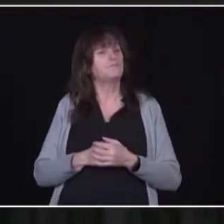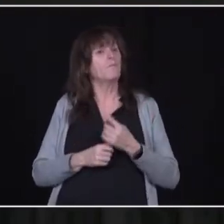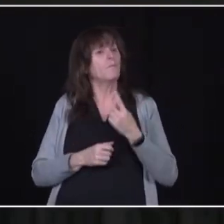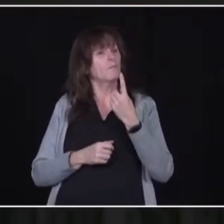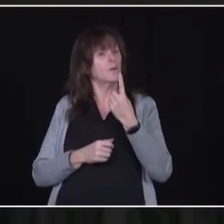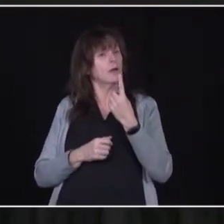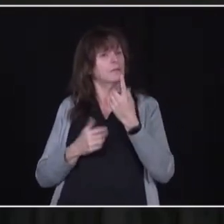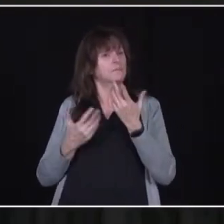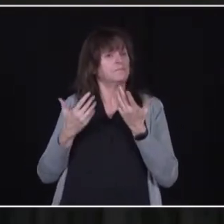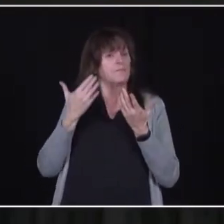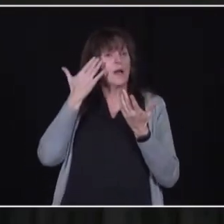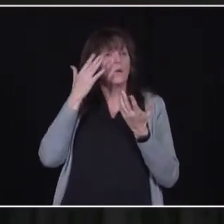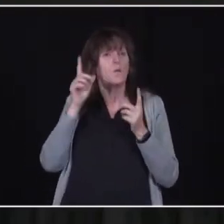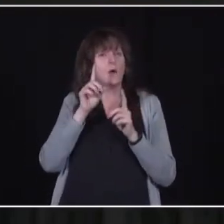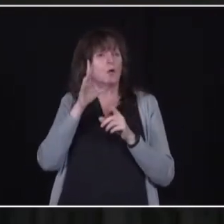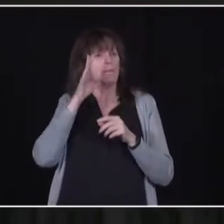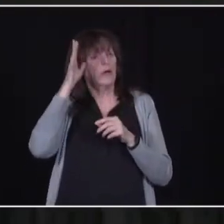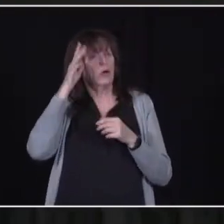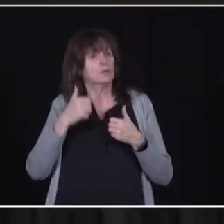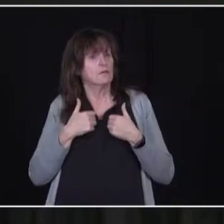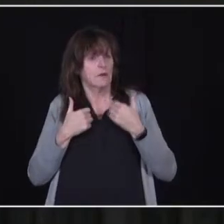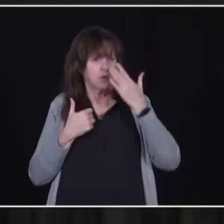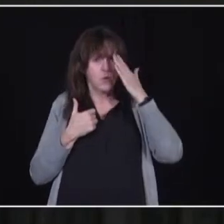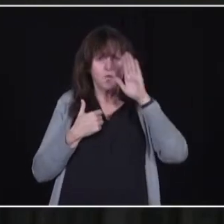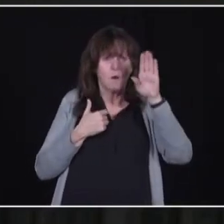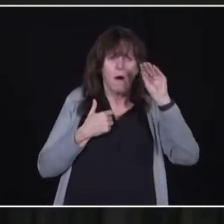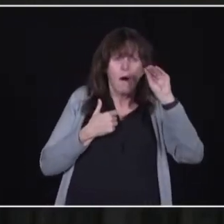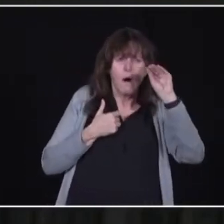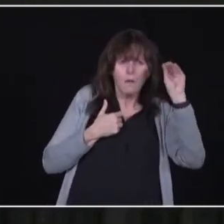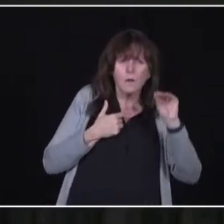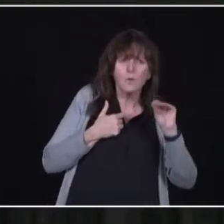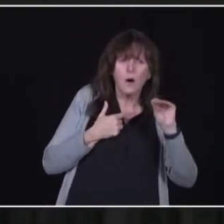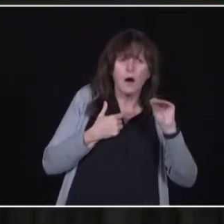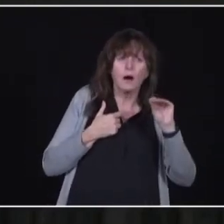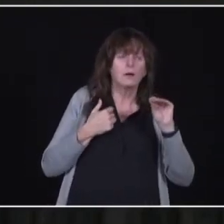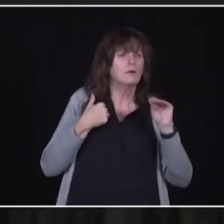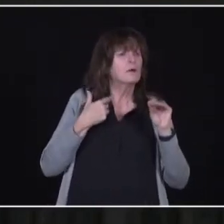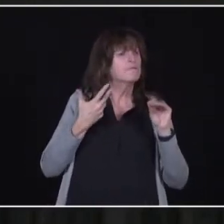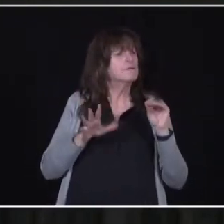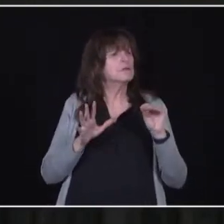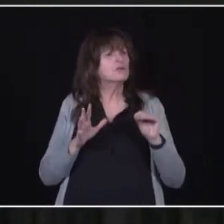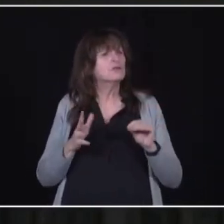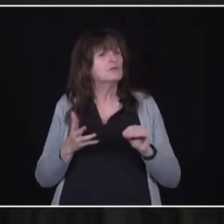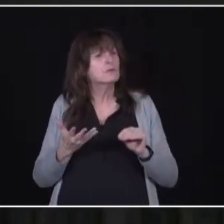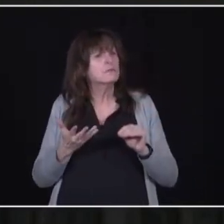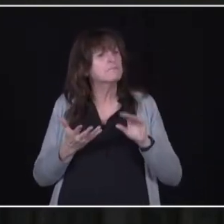and I do not know where your parents live, I know you are in Ottawa, I have done it before and